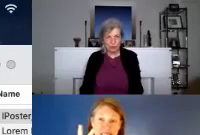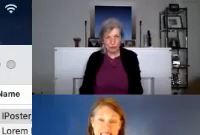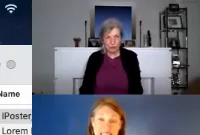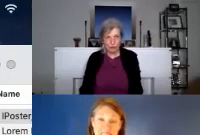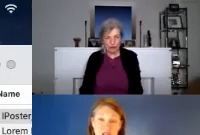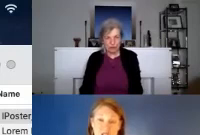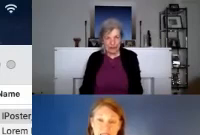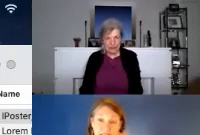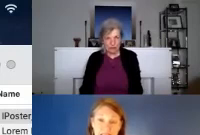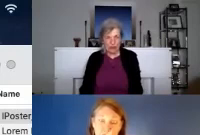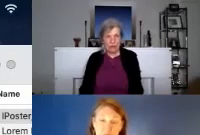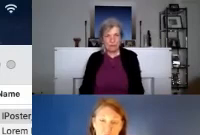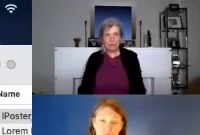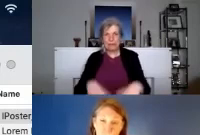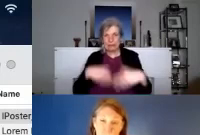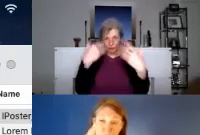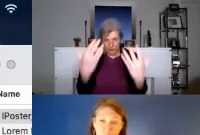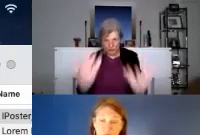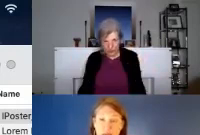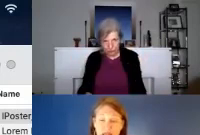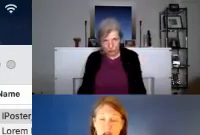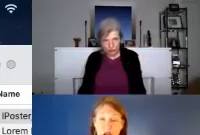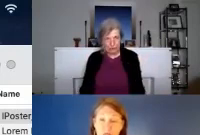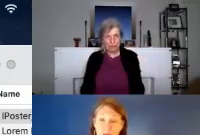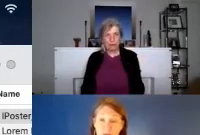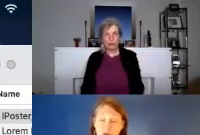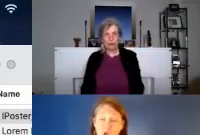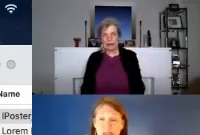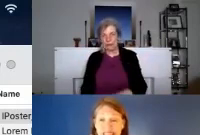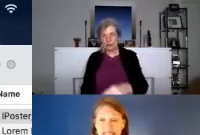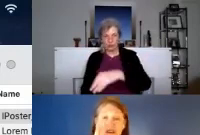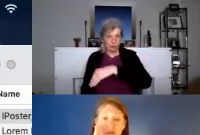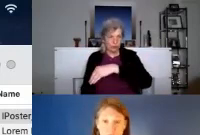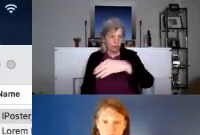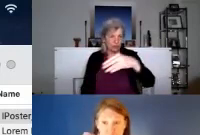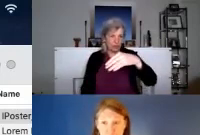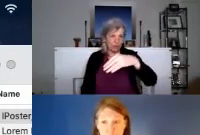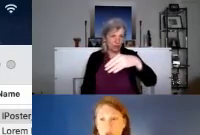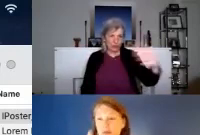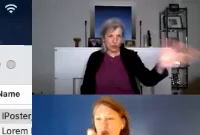07:36:21 in the program now. The platform itself within the program so you can search